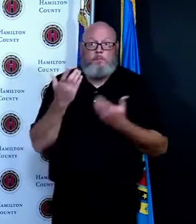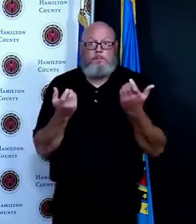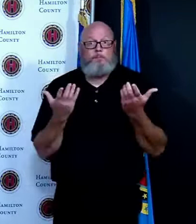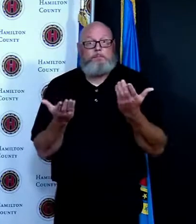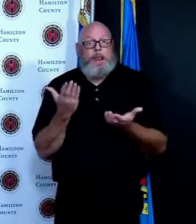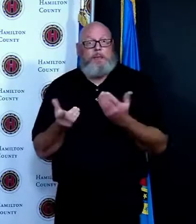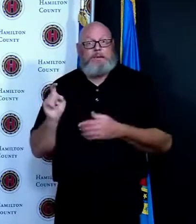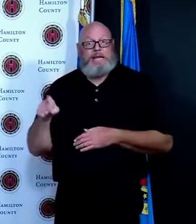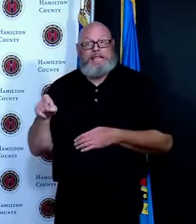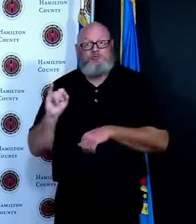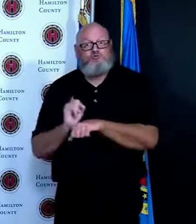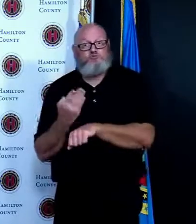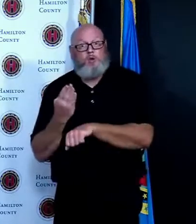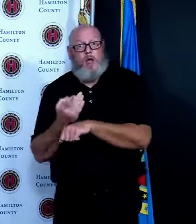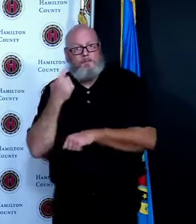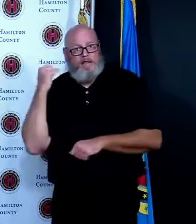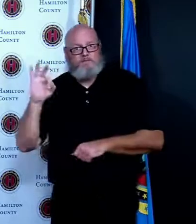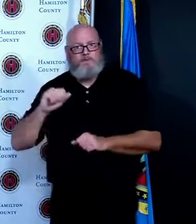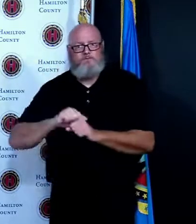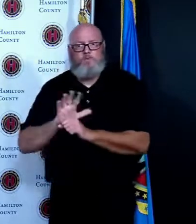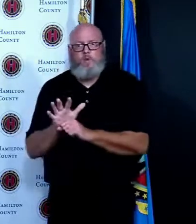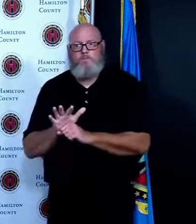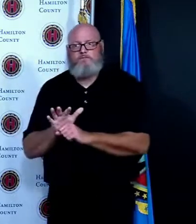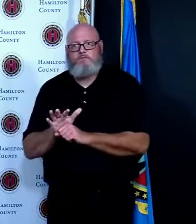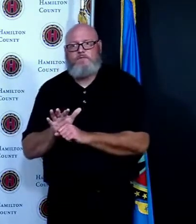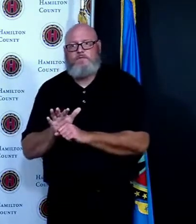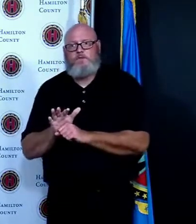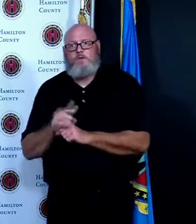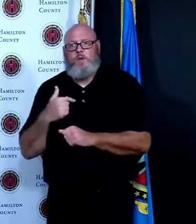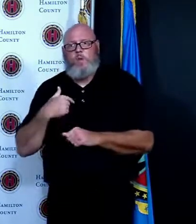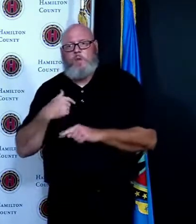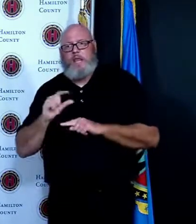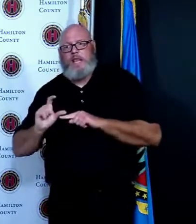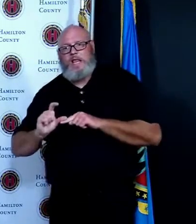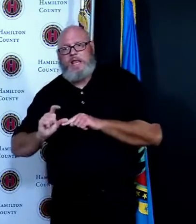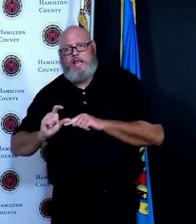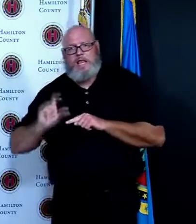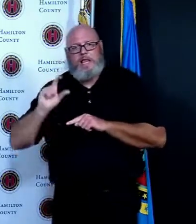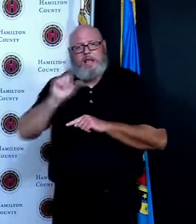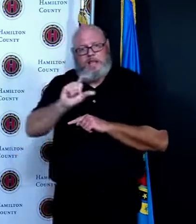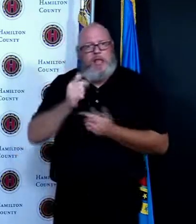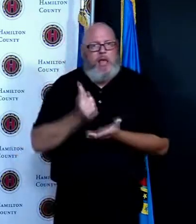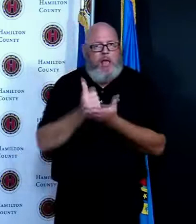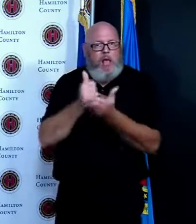their tuition assistance we're again grateful to get that program launched and going to help